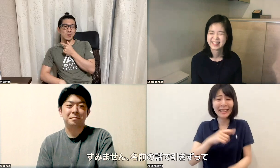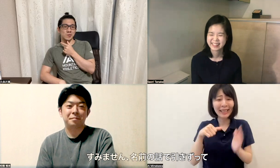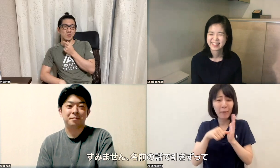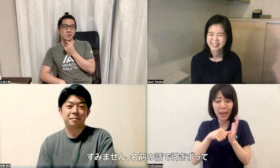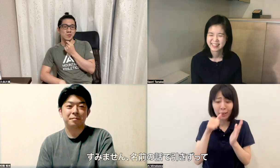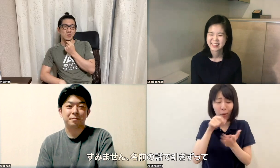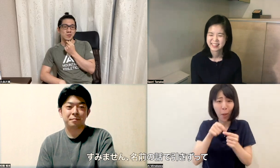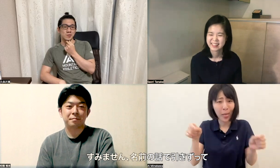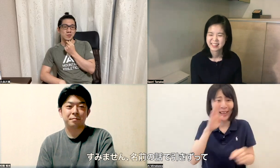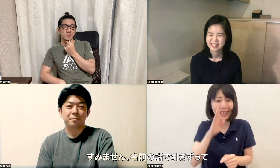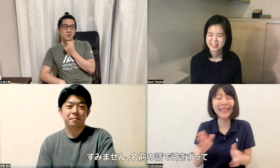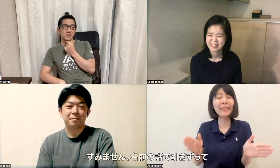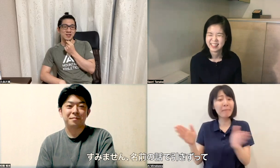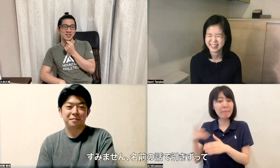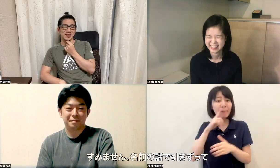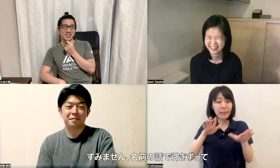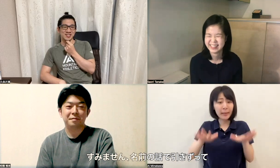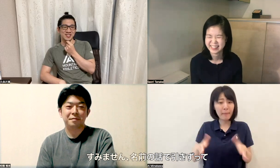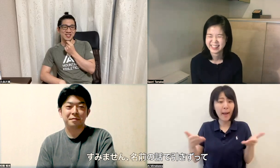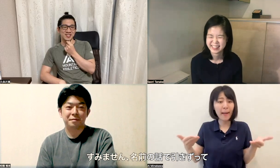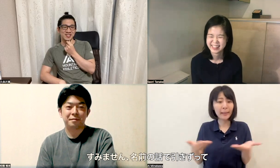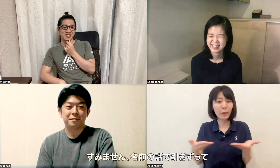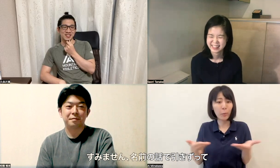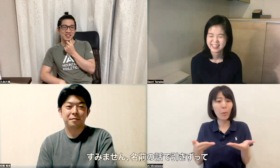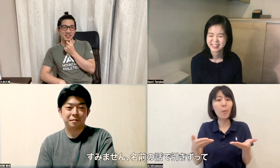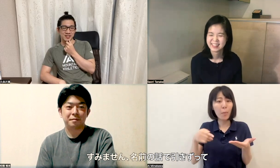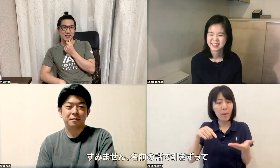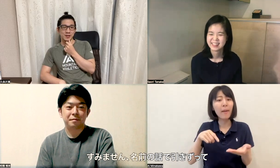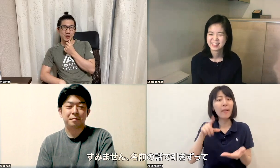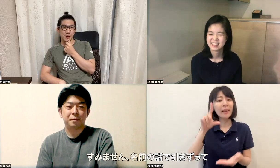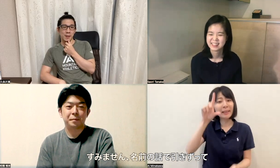Sorry, I talked too much about my name.